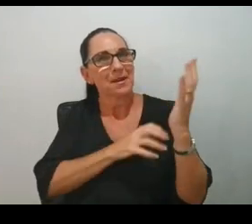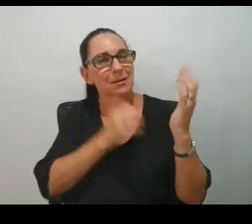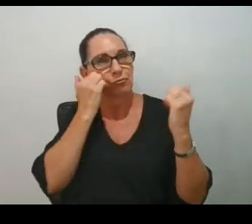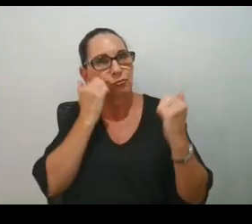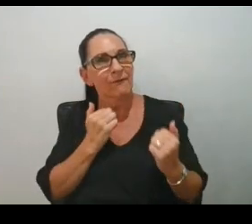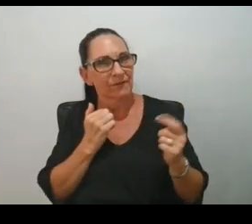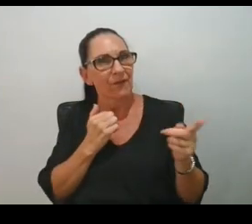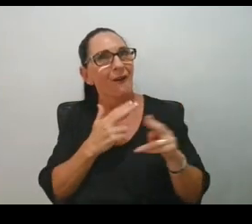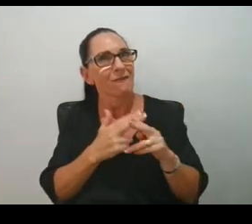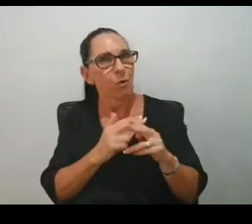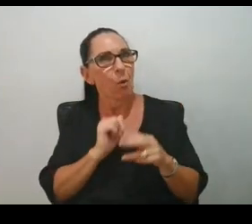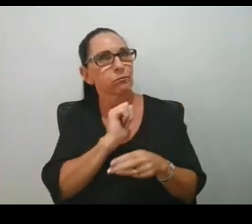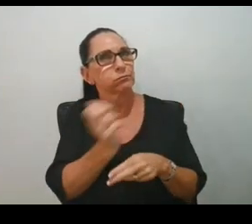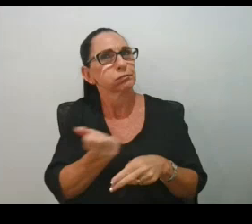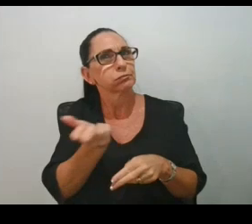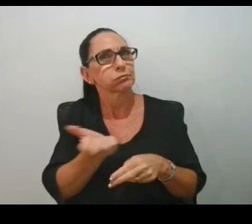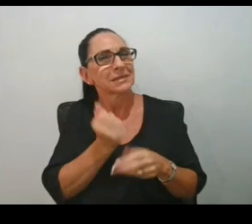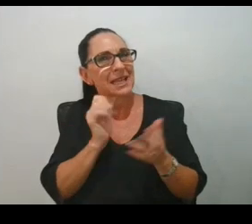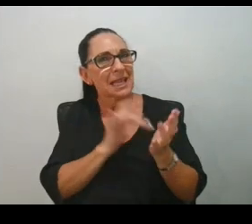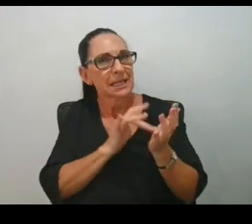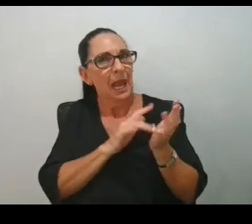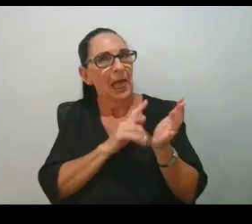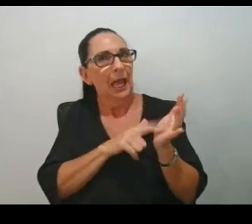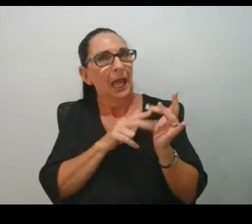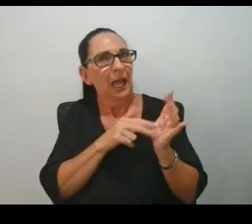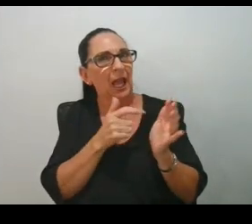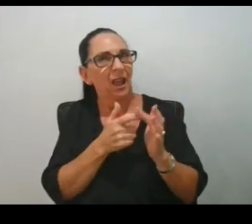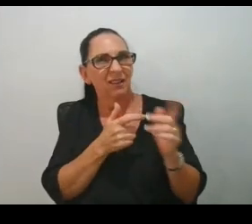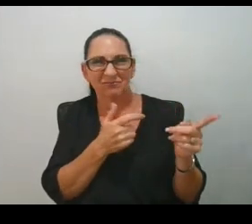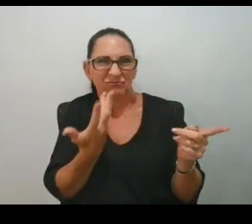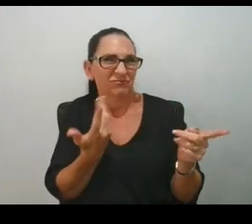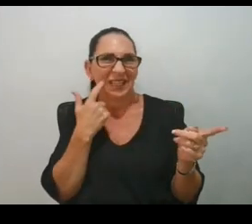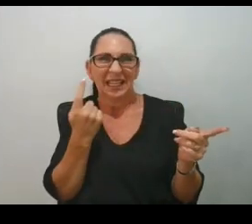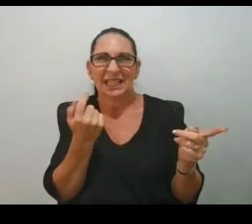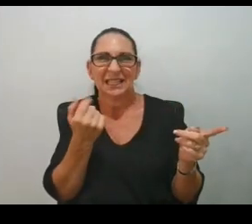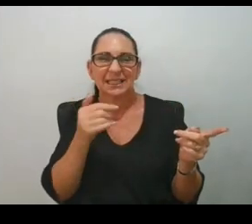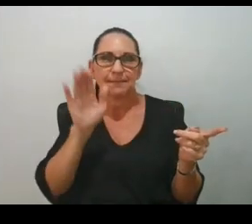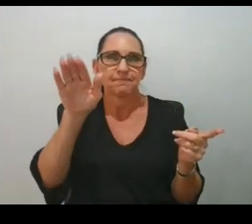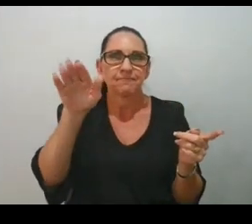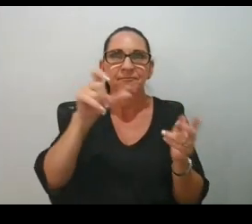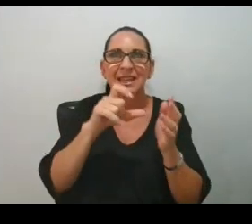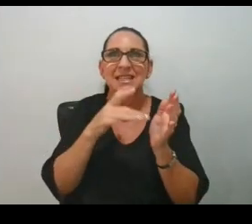statement um I believe that pretty easy to get from Centrelink a lot of clients um can go onto